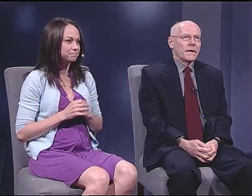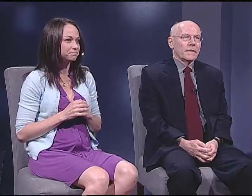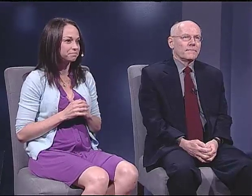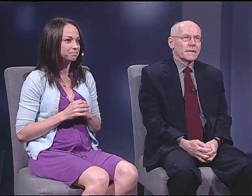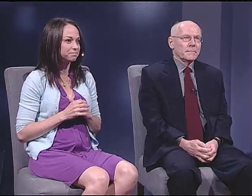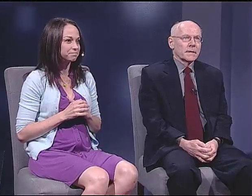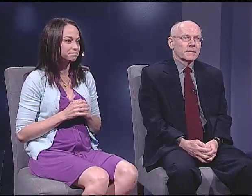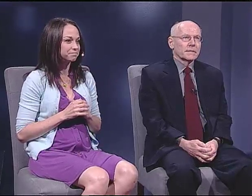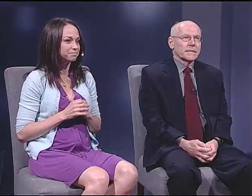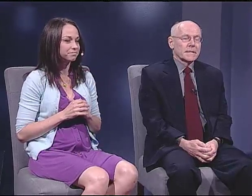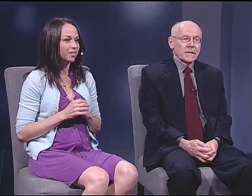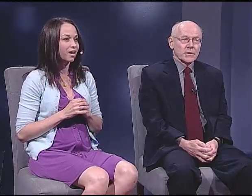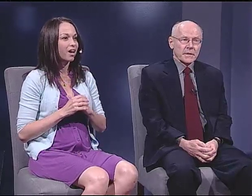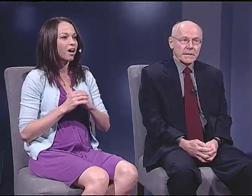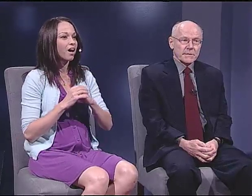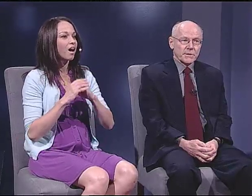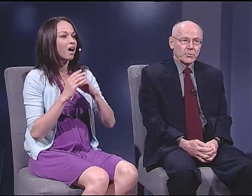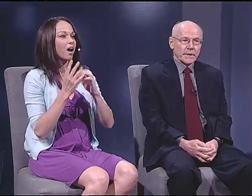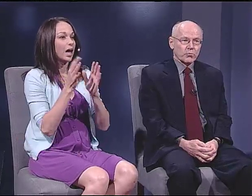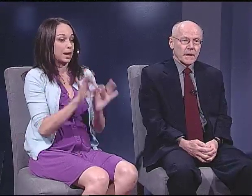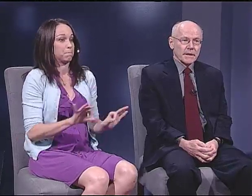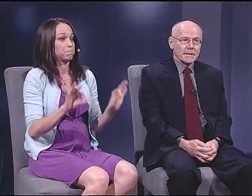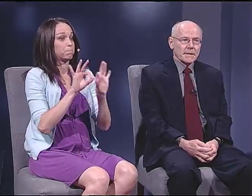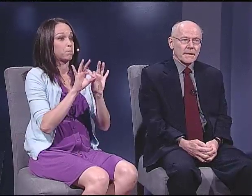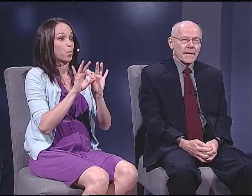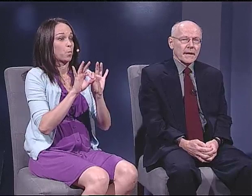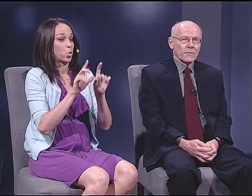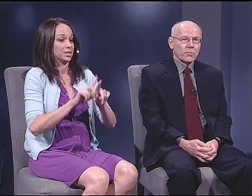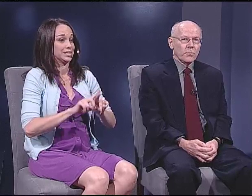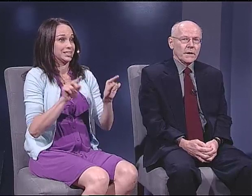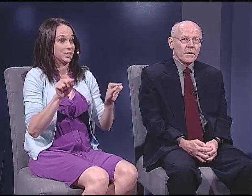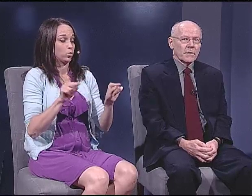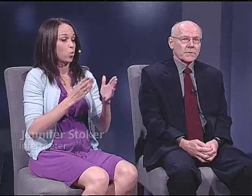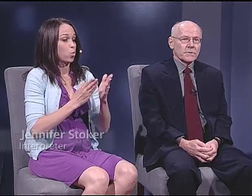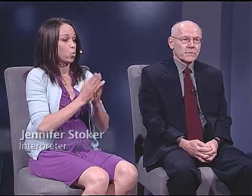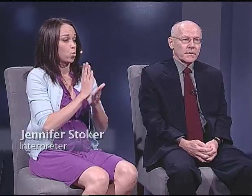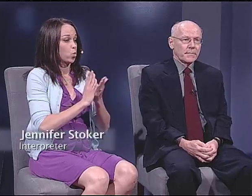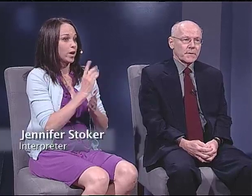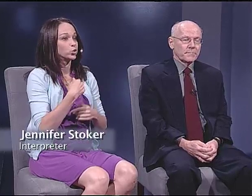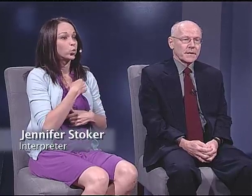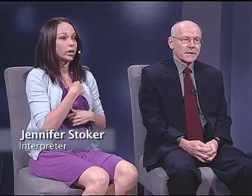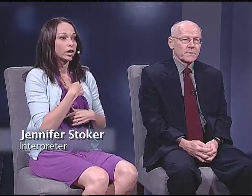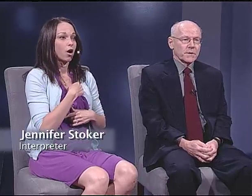A fundamental distinction is between rights that we are certain about because we know